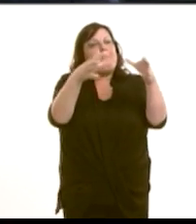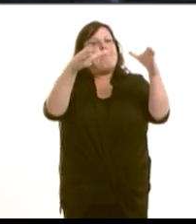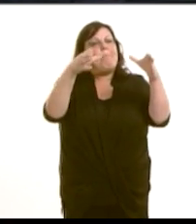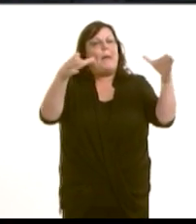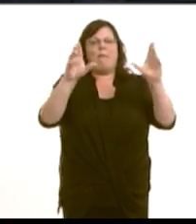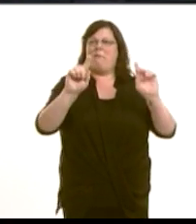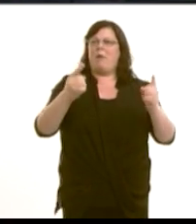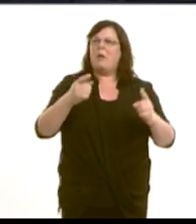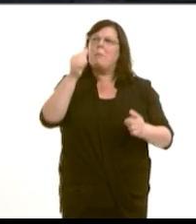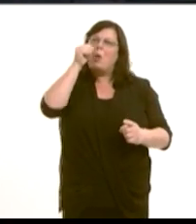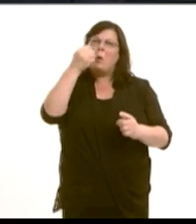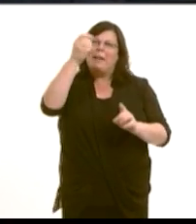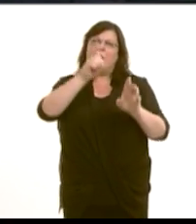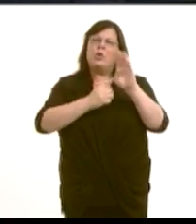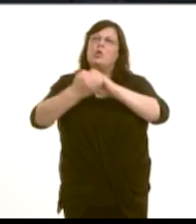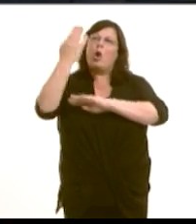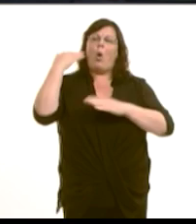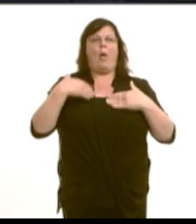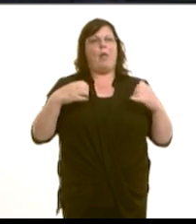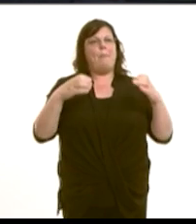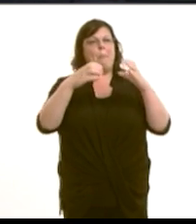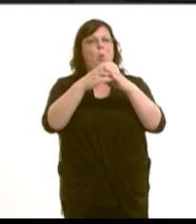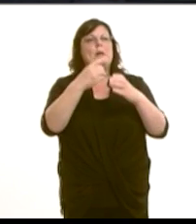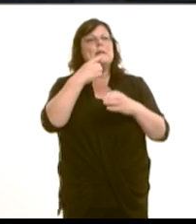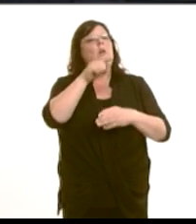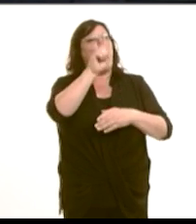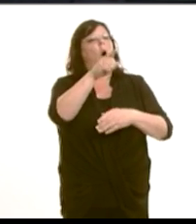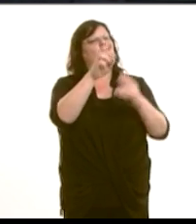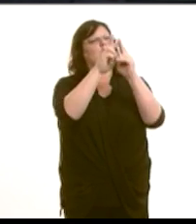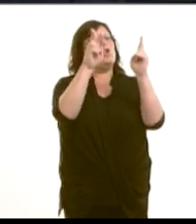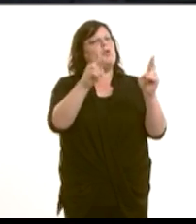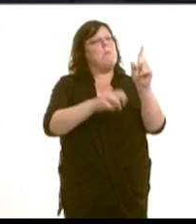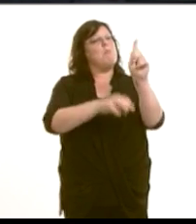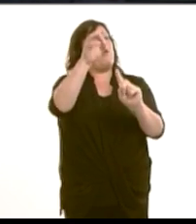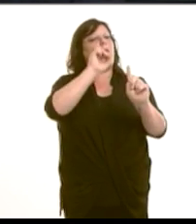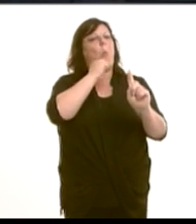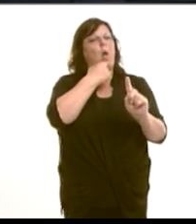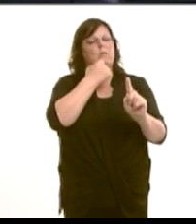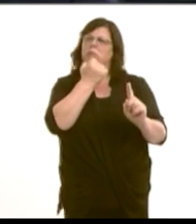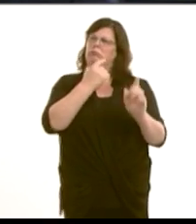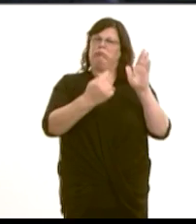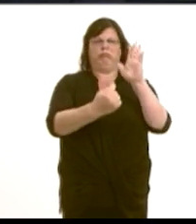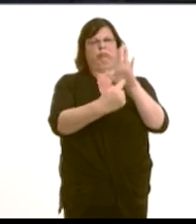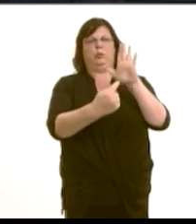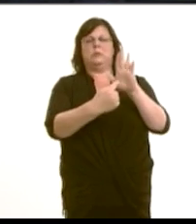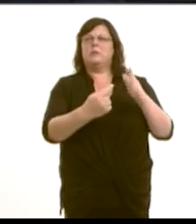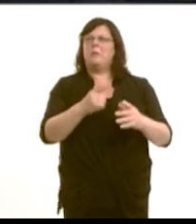Ten years ago the health board said that improving the Waunfawr surgery was a priority, however the facilities havenít improved at all.